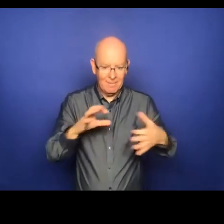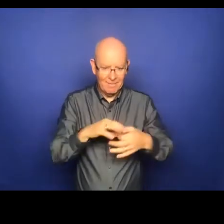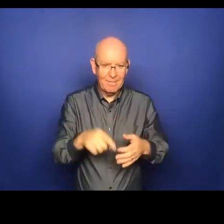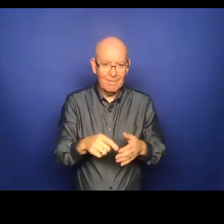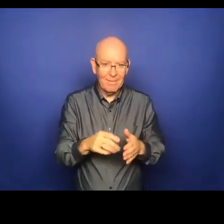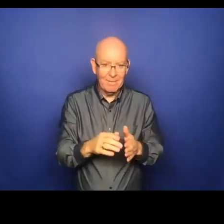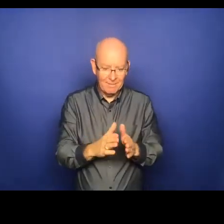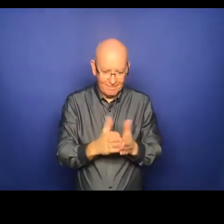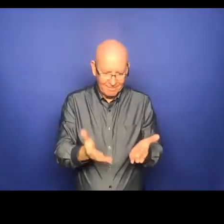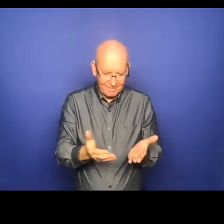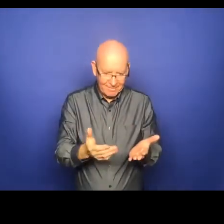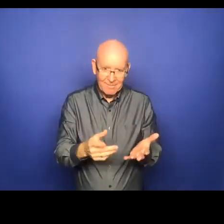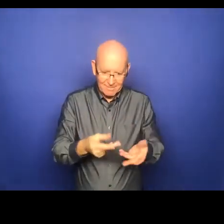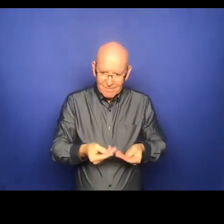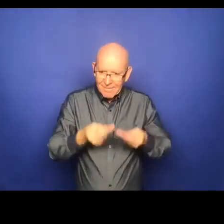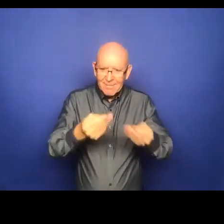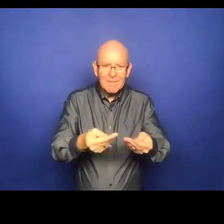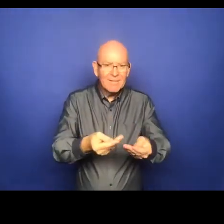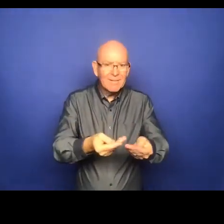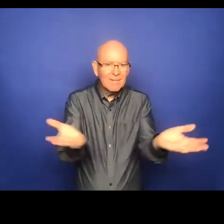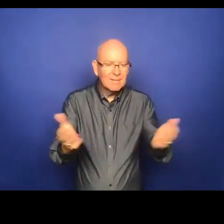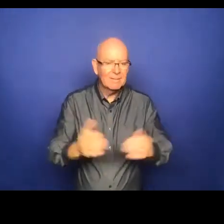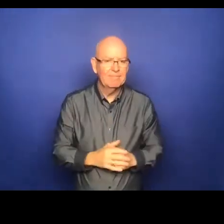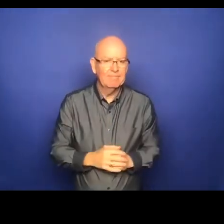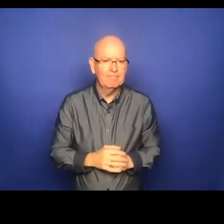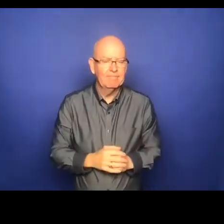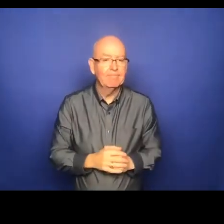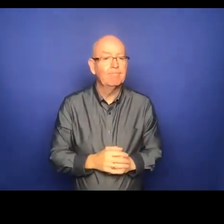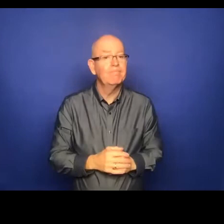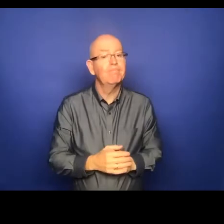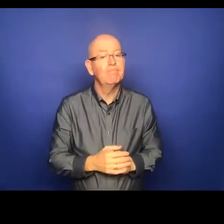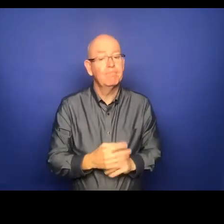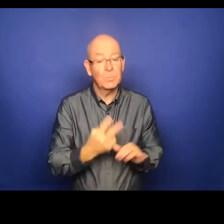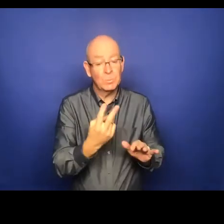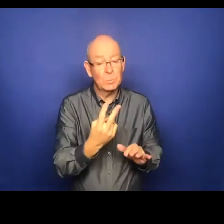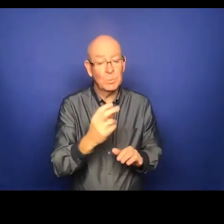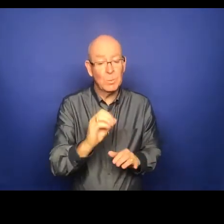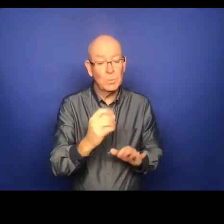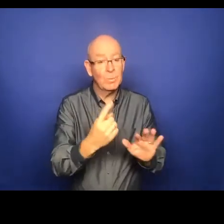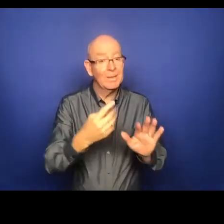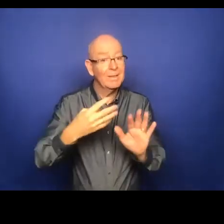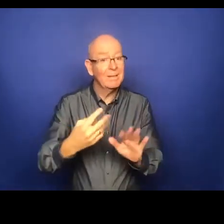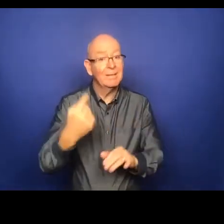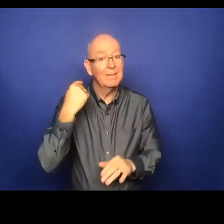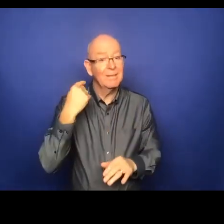. In 2019 under the Stakeholder Group of Persons with Disabilities we established the first global